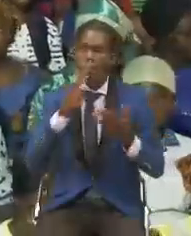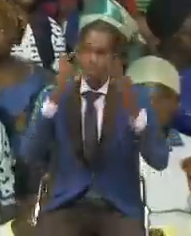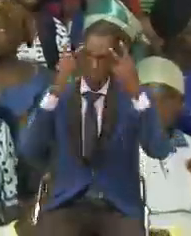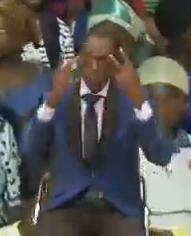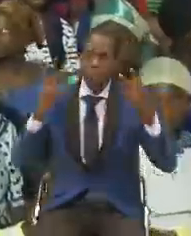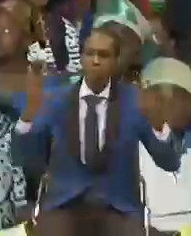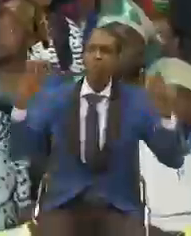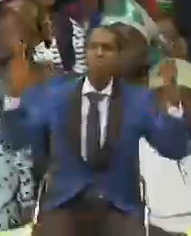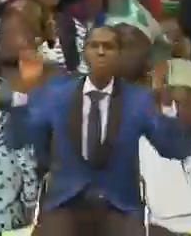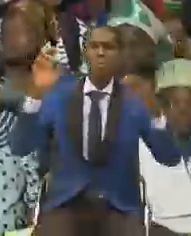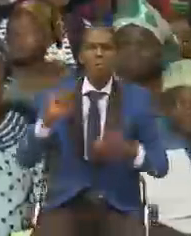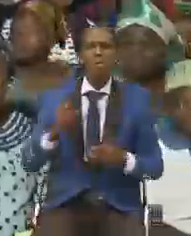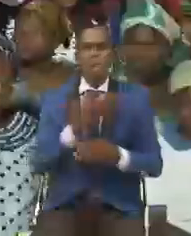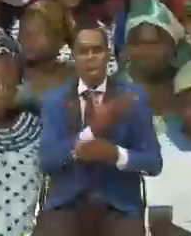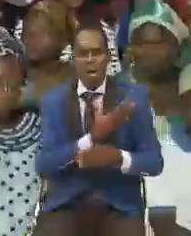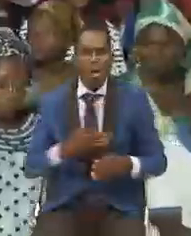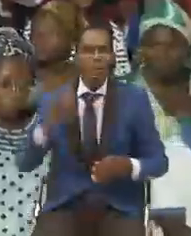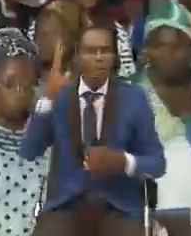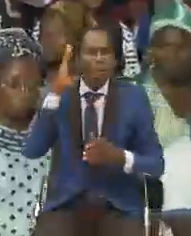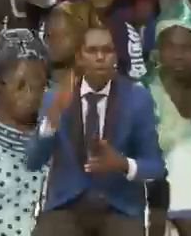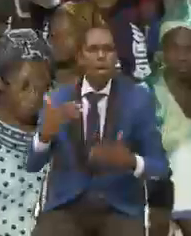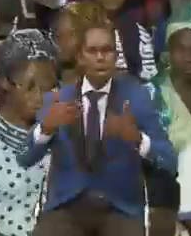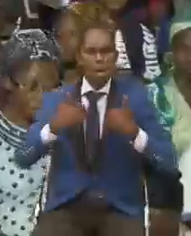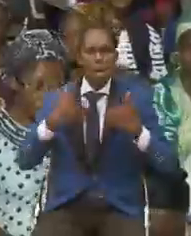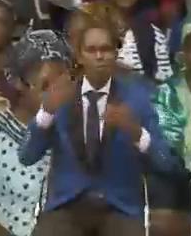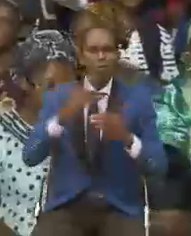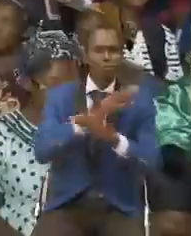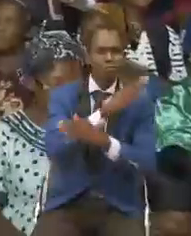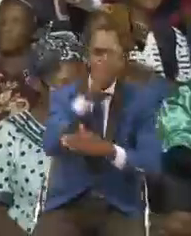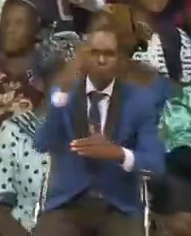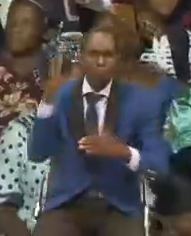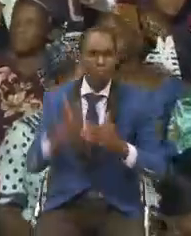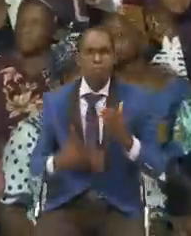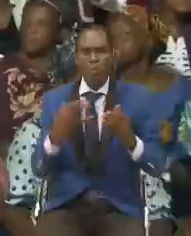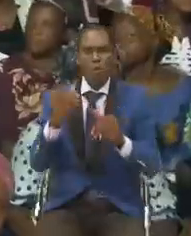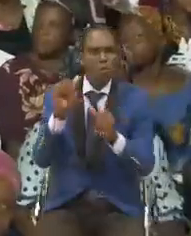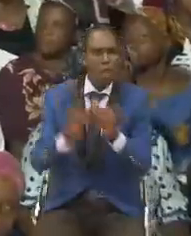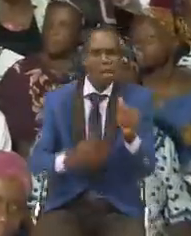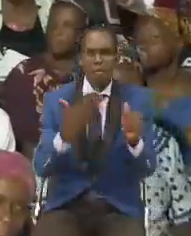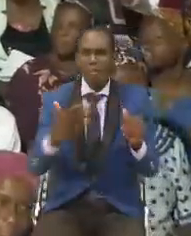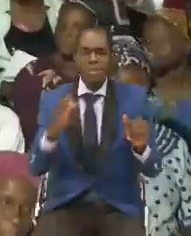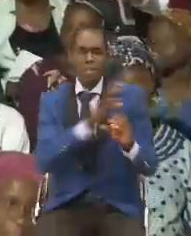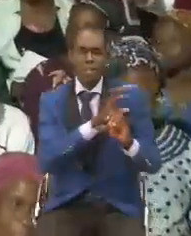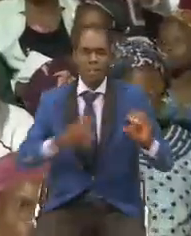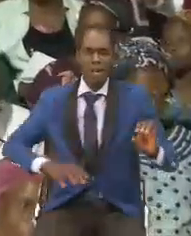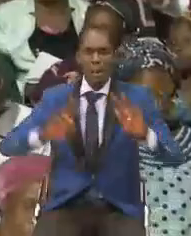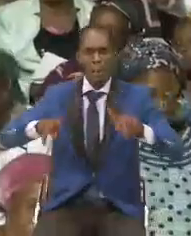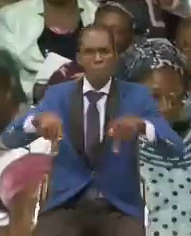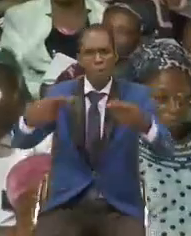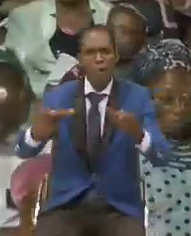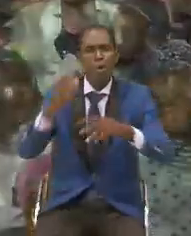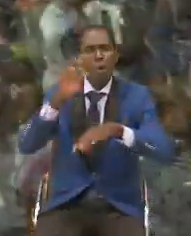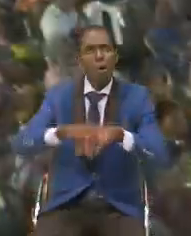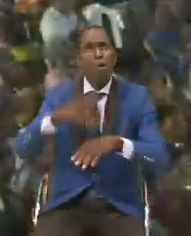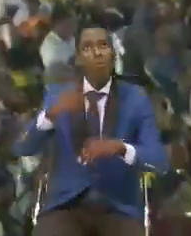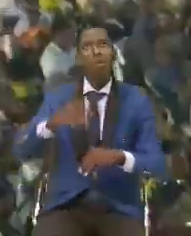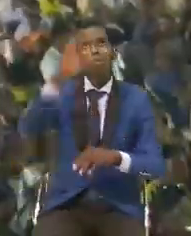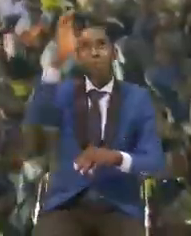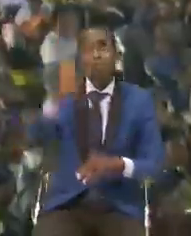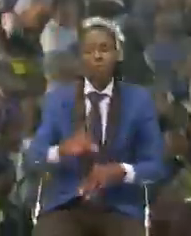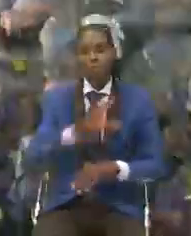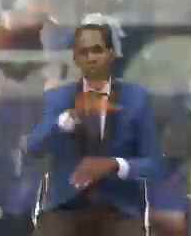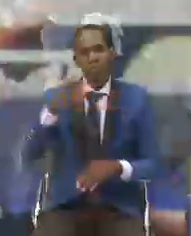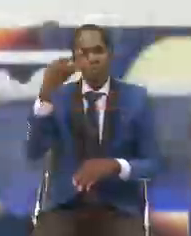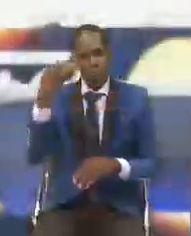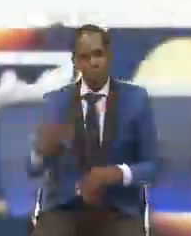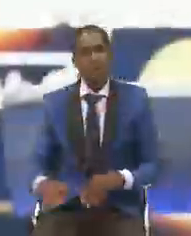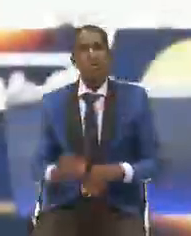you'll be holy you will be prosperous and you will have the totality of everything christ provided